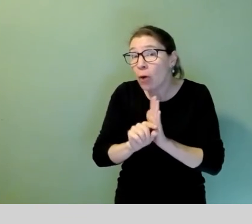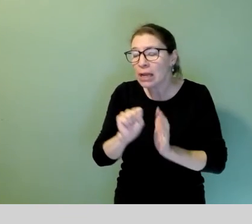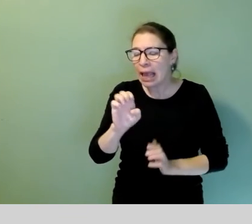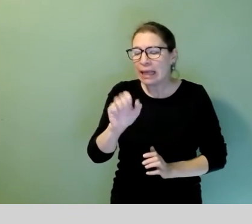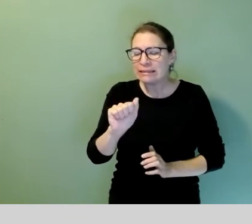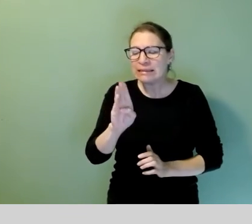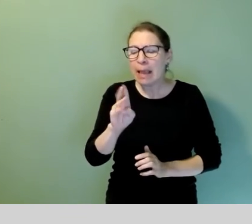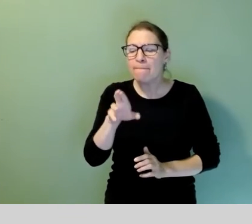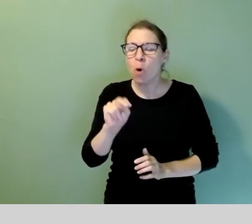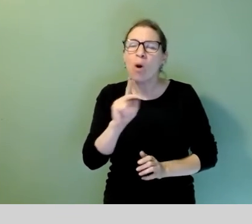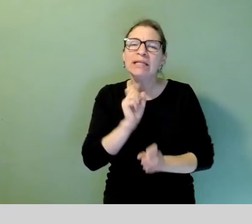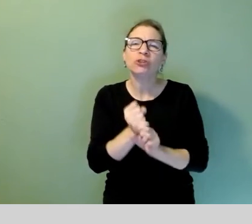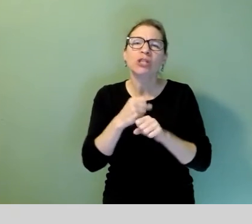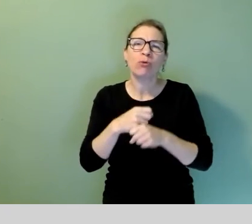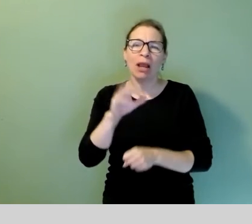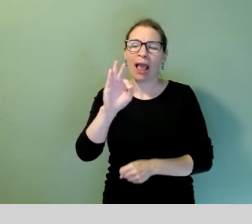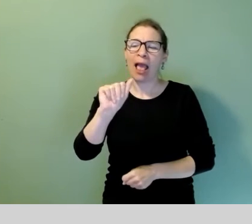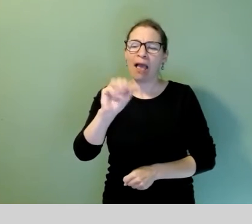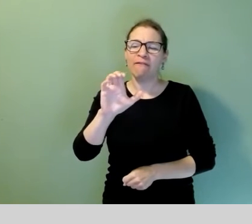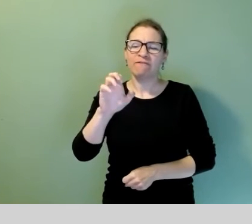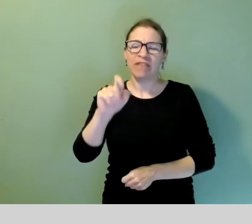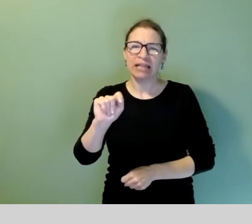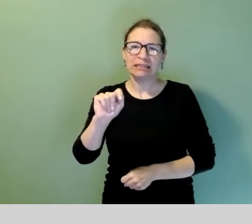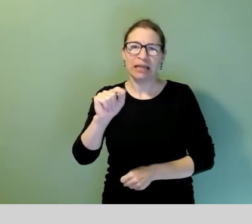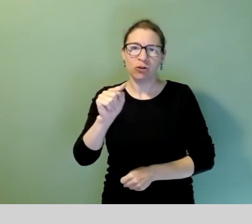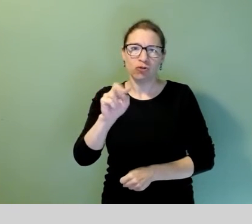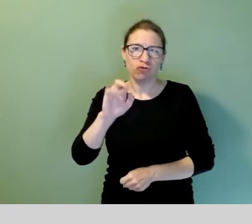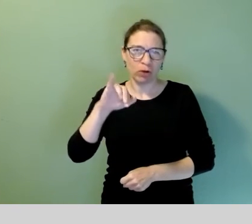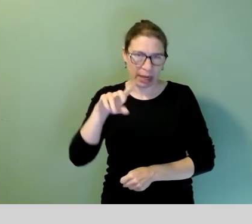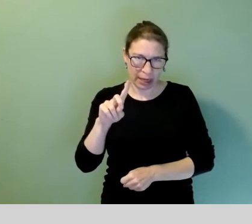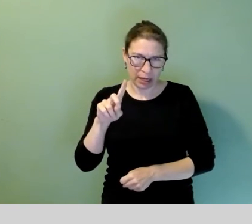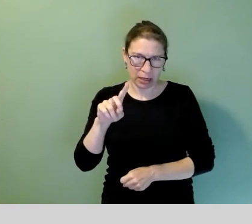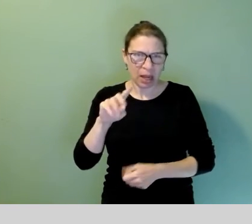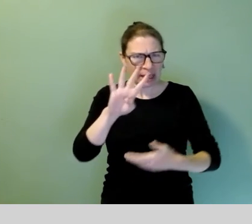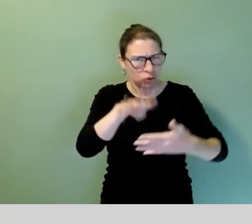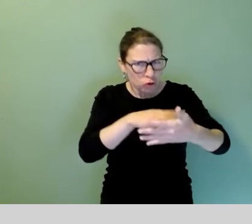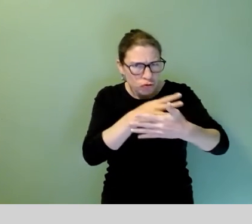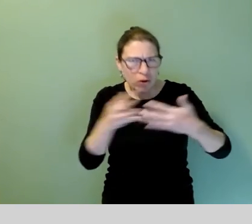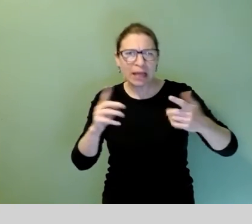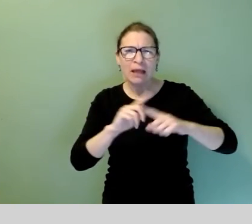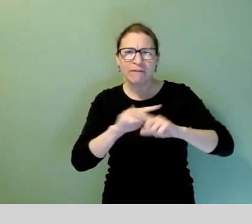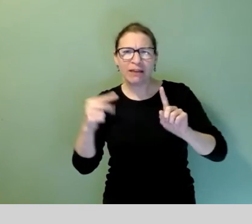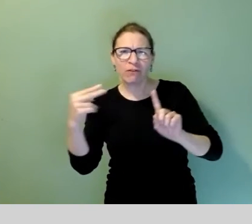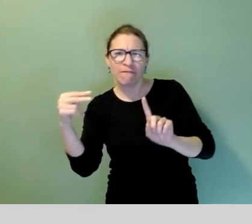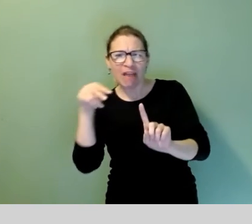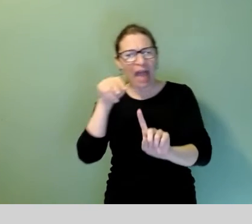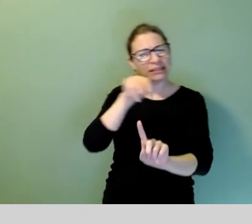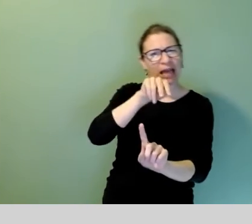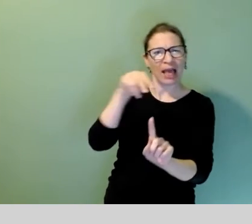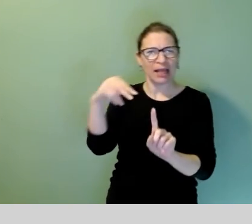is it generating a FacetGrid. So what grid matrix of different facets of your data